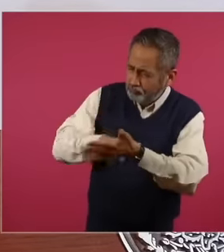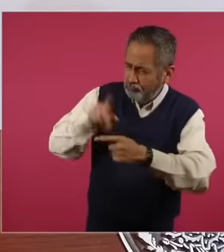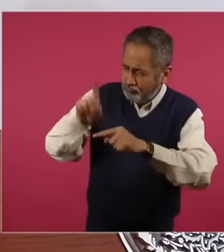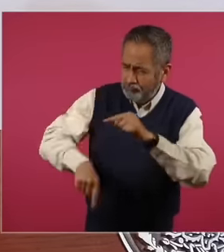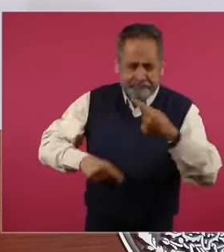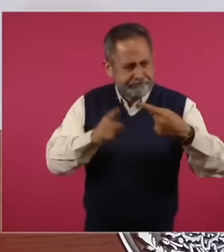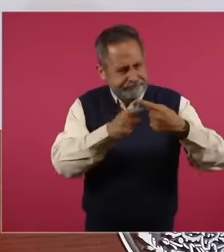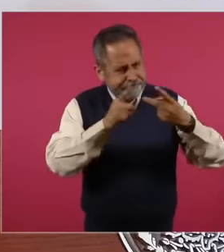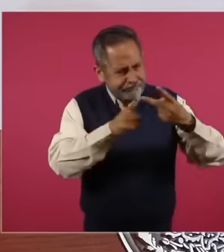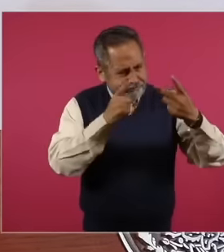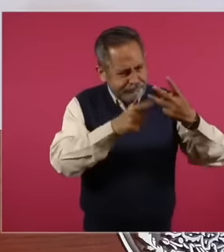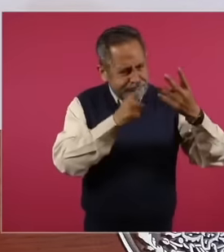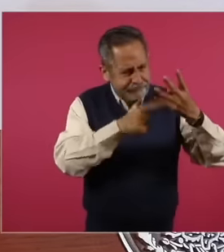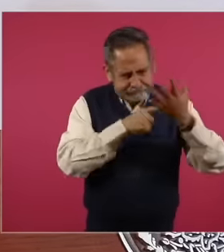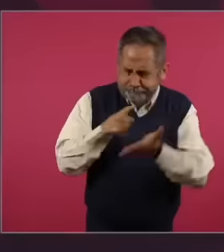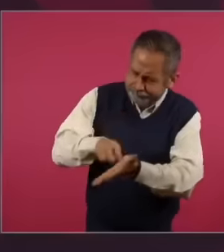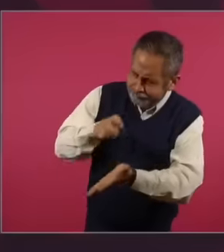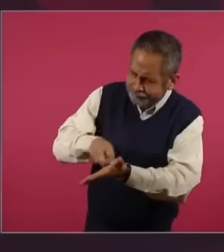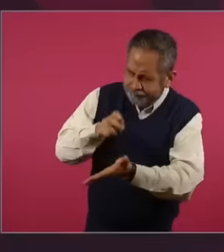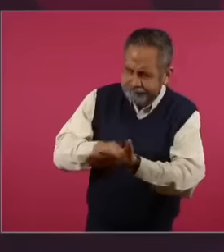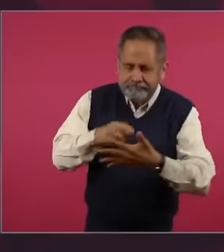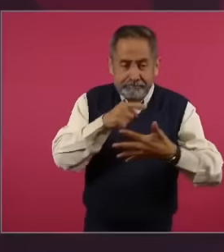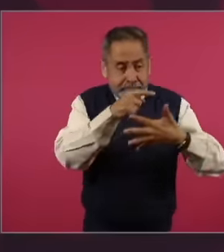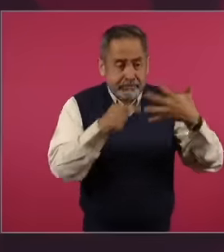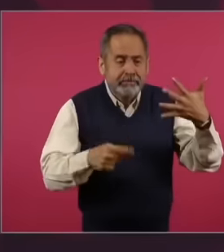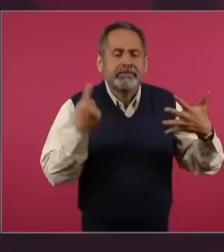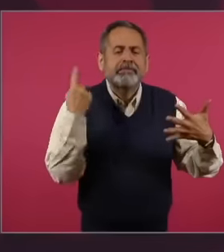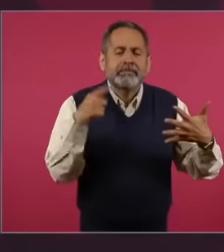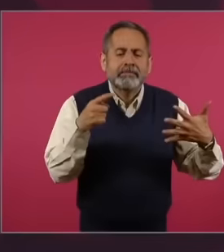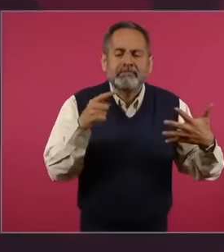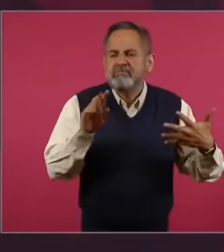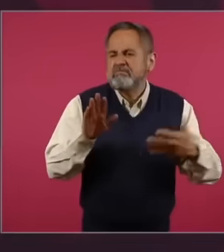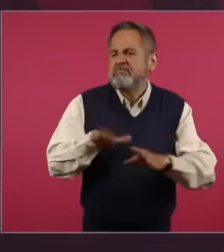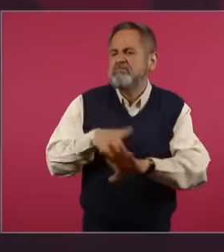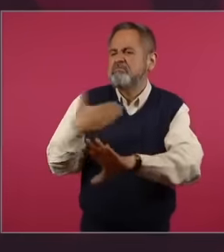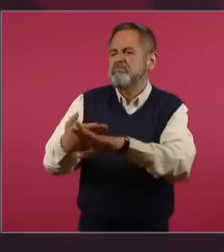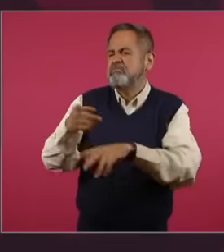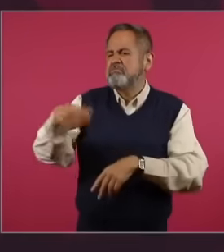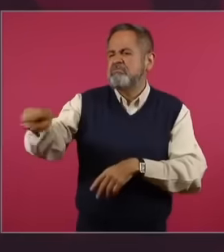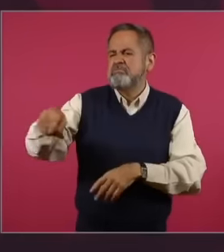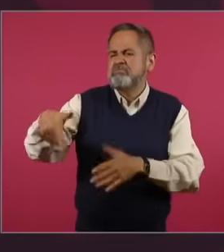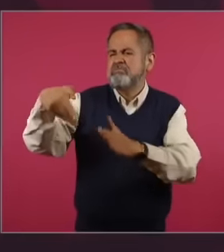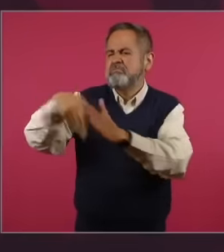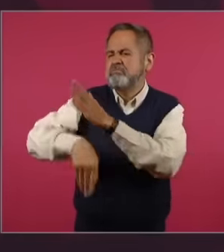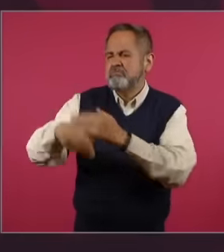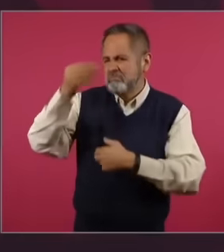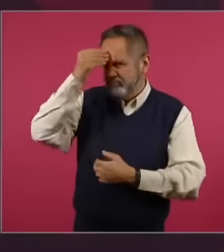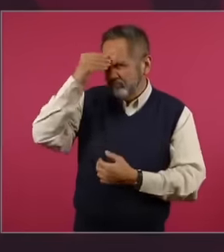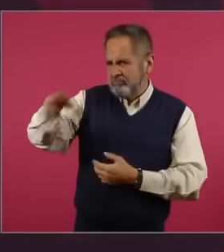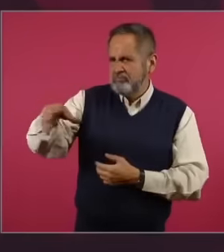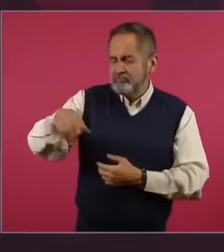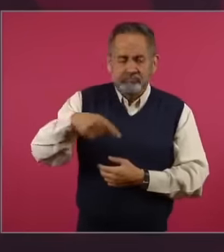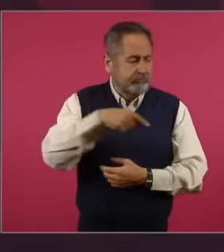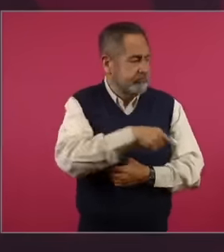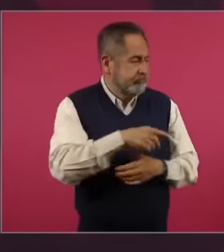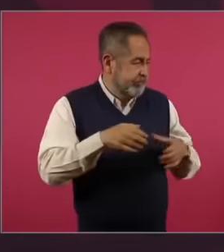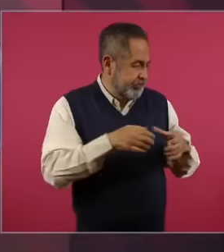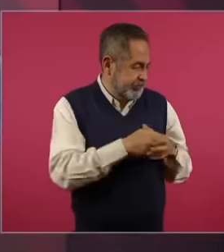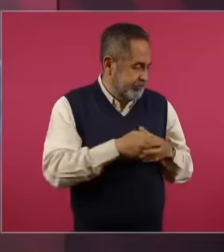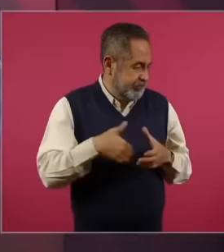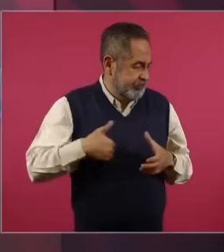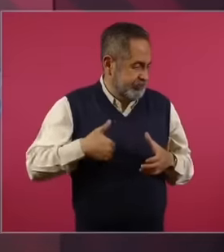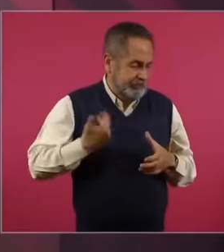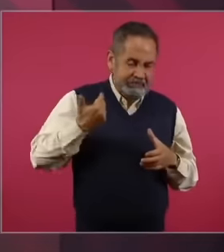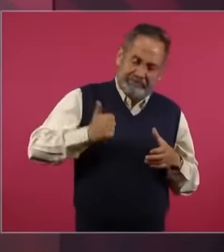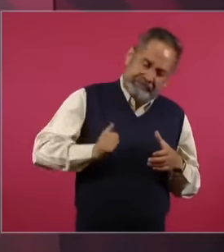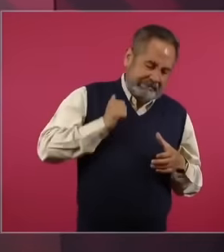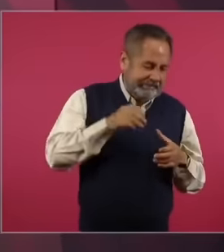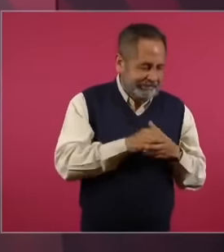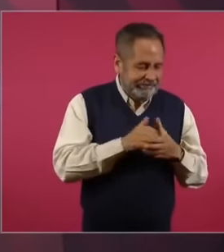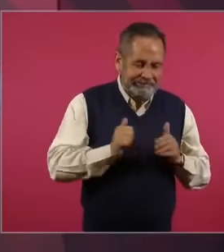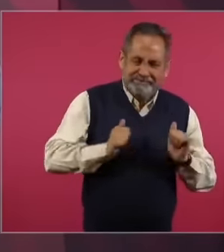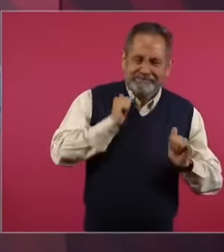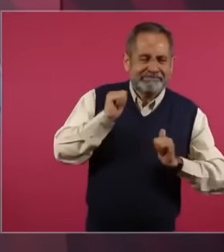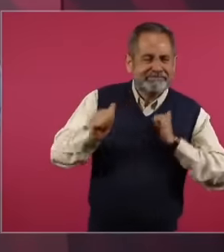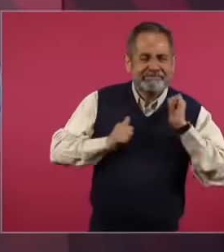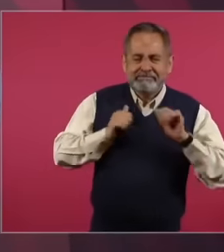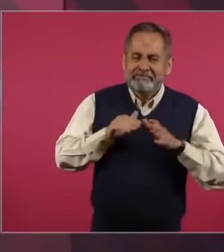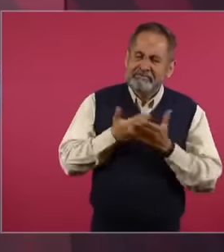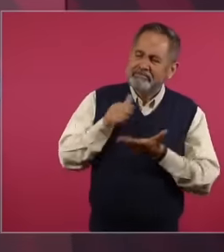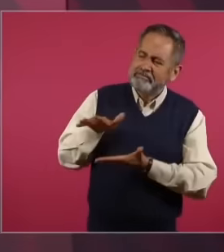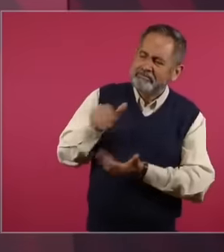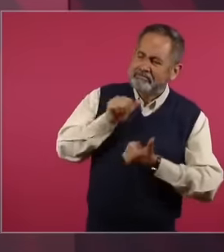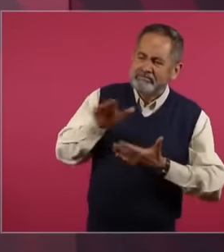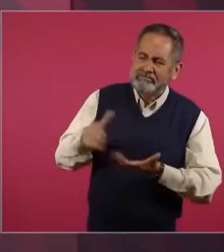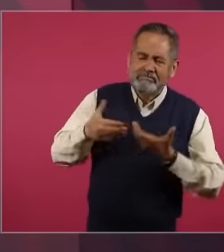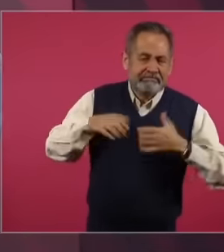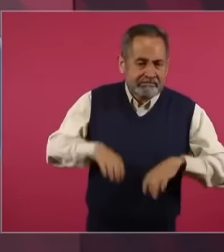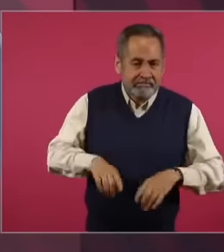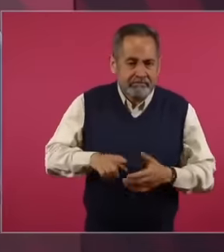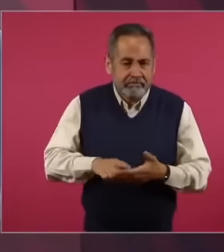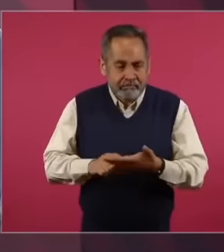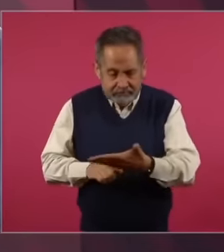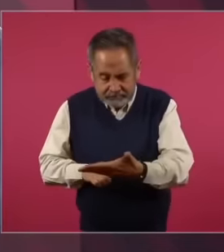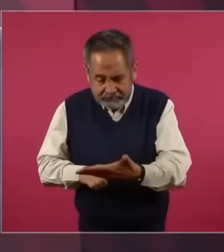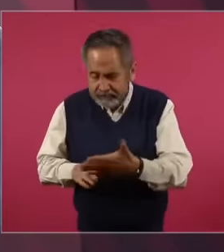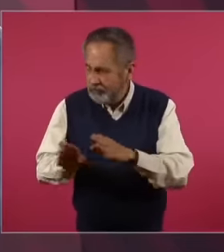were to harm the people and to benefit a minority to legalize